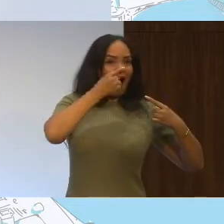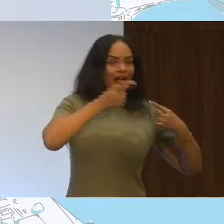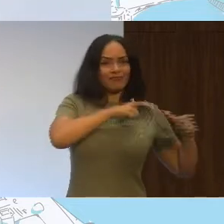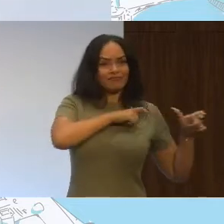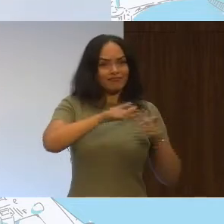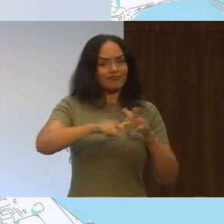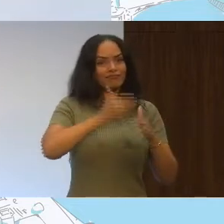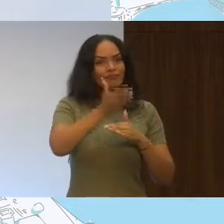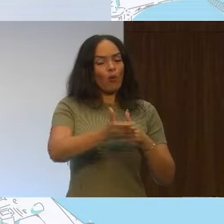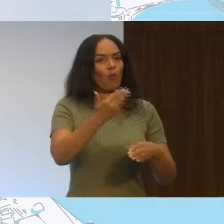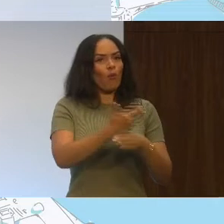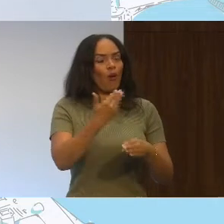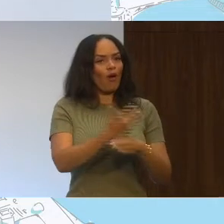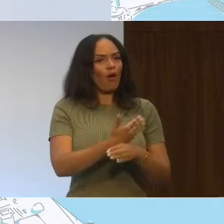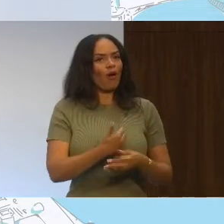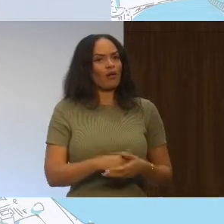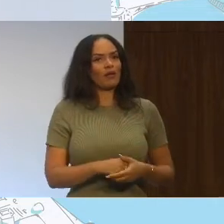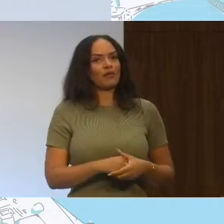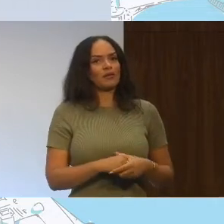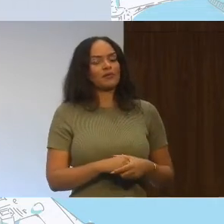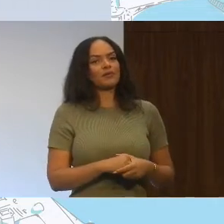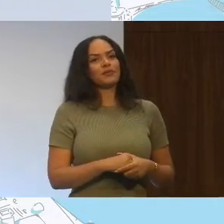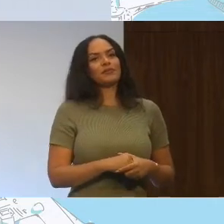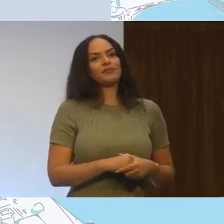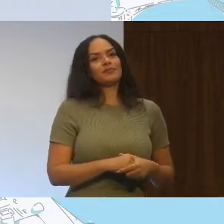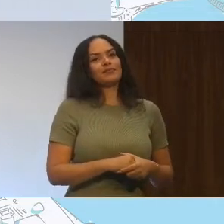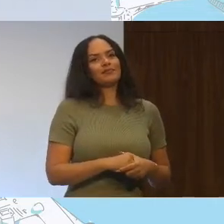I'm not destined for, as Dawn Patterson describes, three days in the whale.